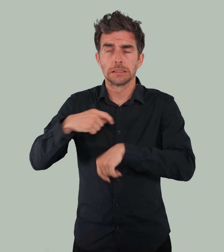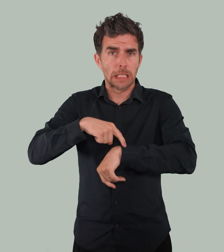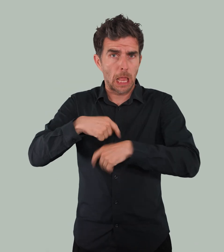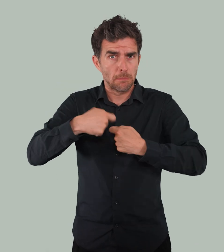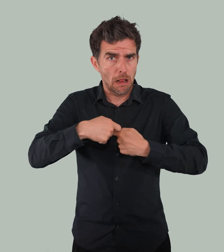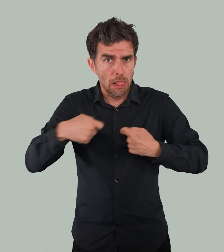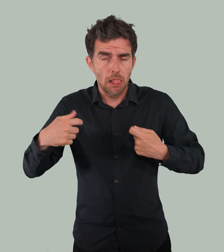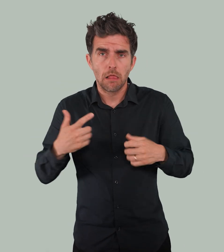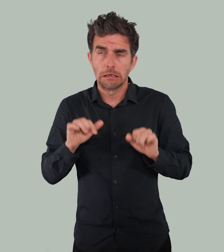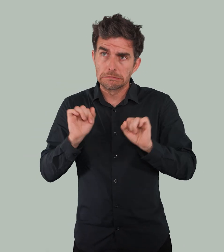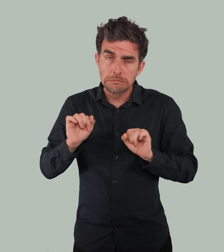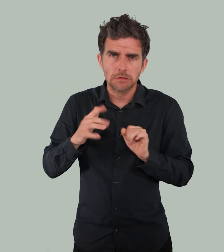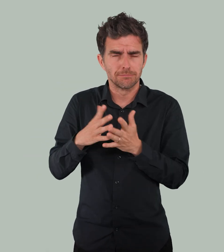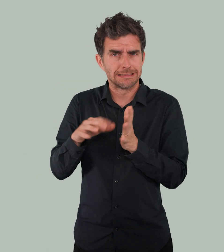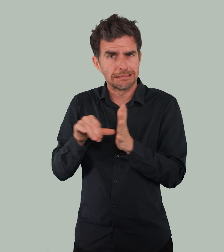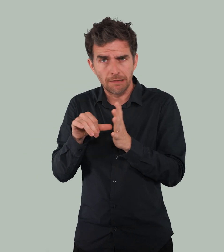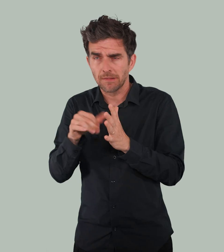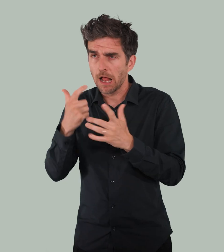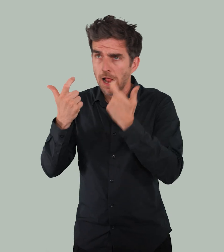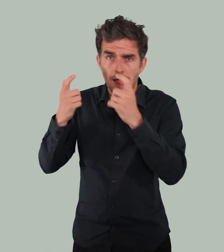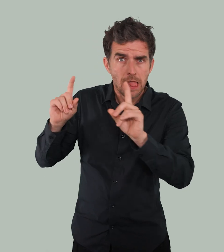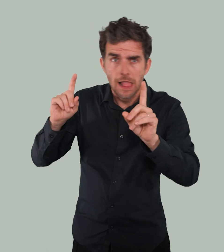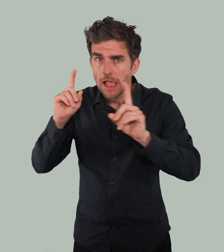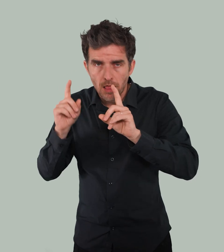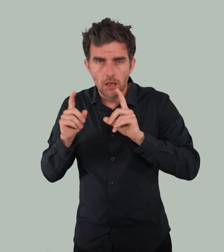including that it can be time-consuming and difficult to navigate.